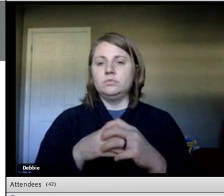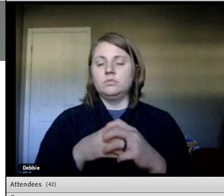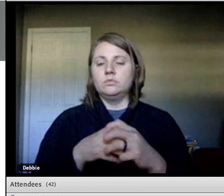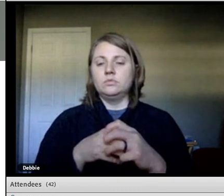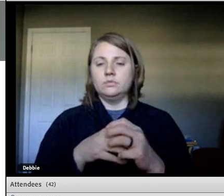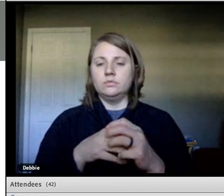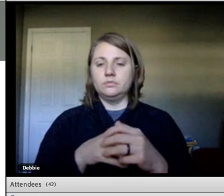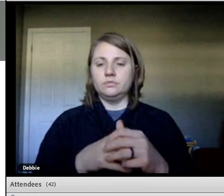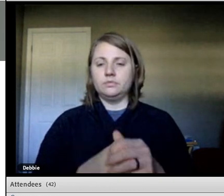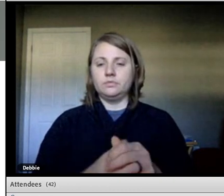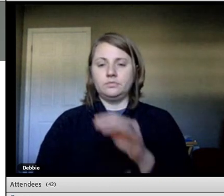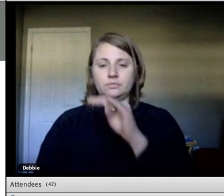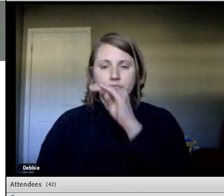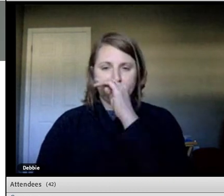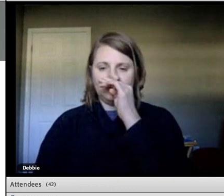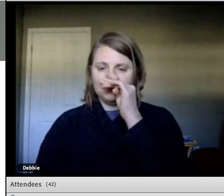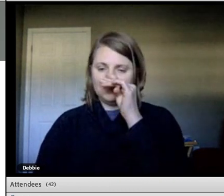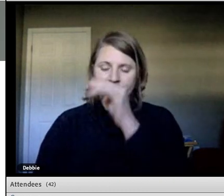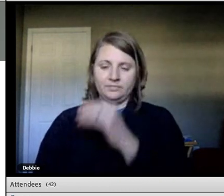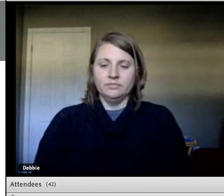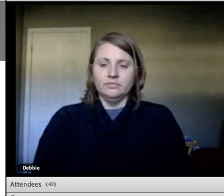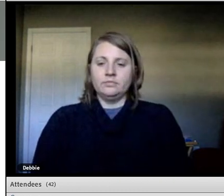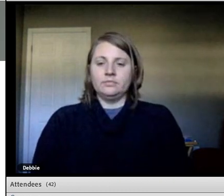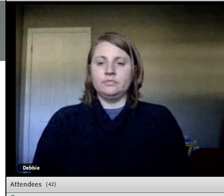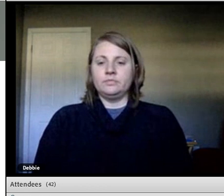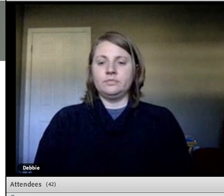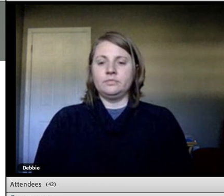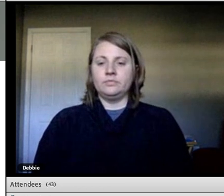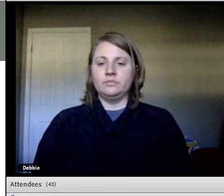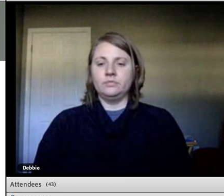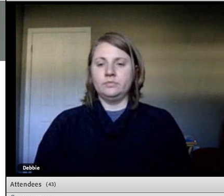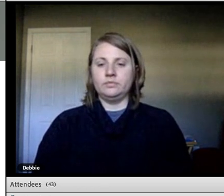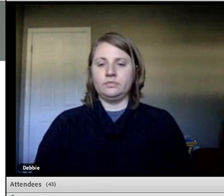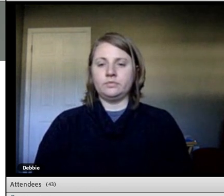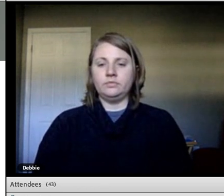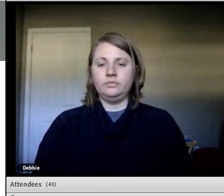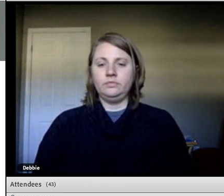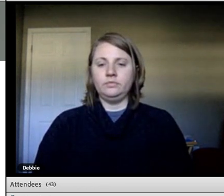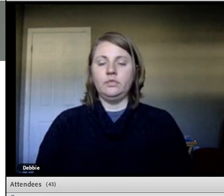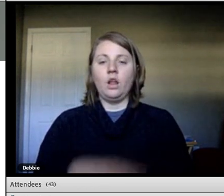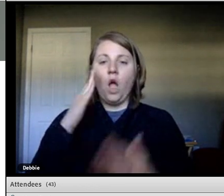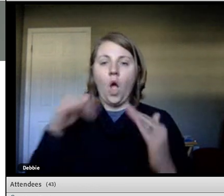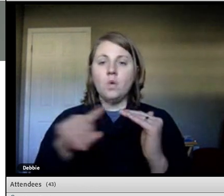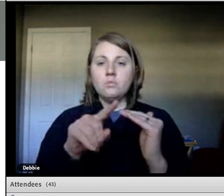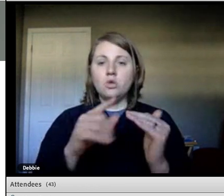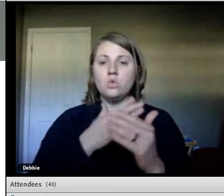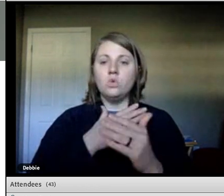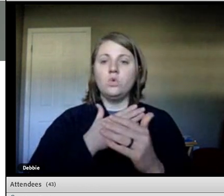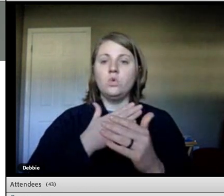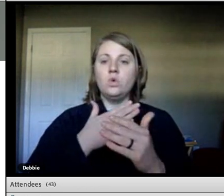I hope you guys all benefited. I will stay on the line if you guys have any questions, and I'm going to download the chat before we hang up